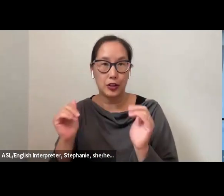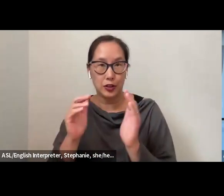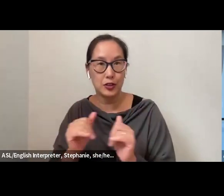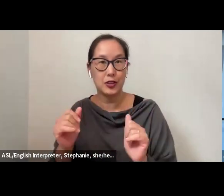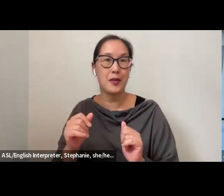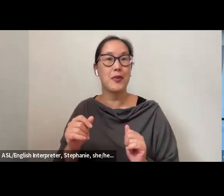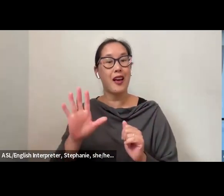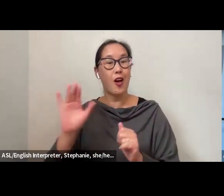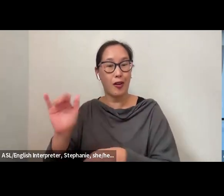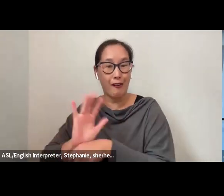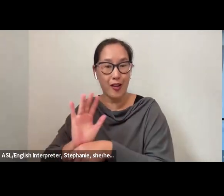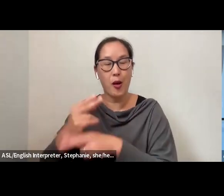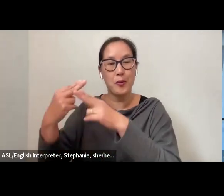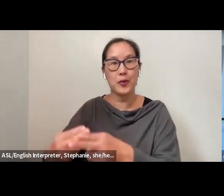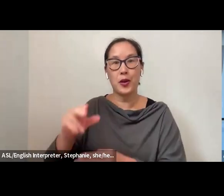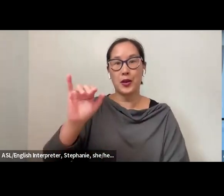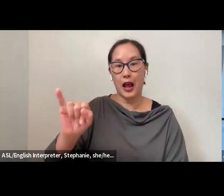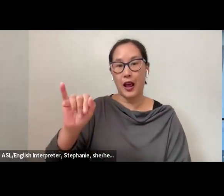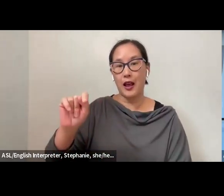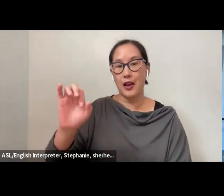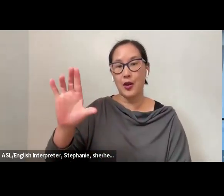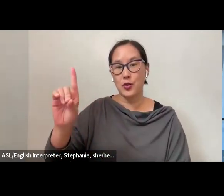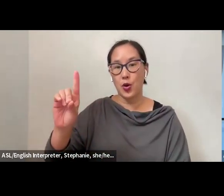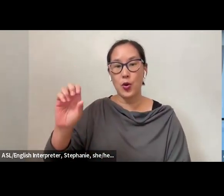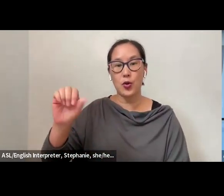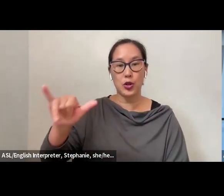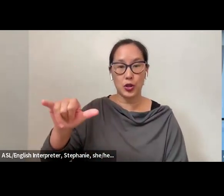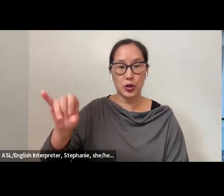In her work, she tells complex human stories